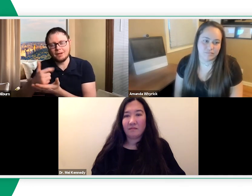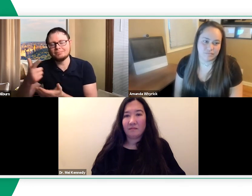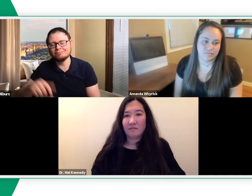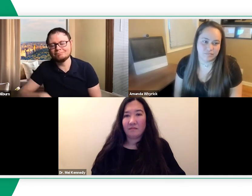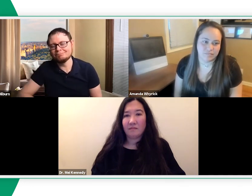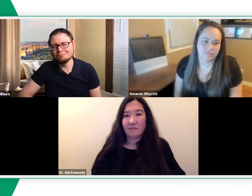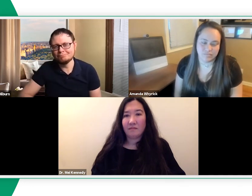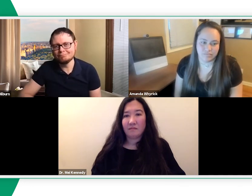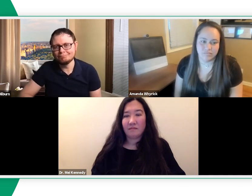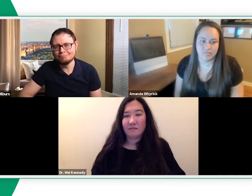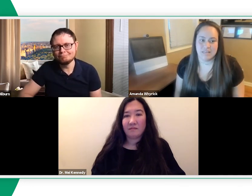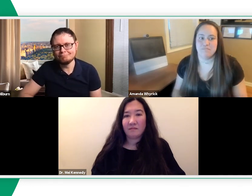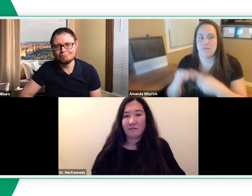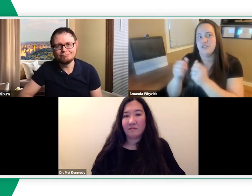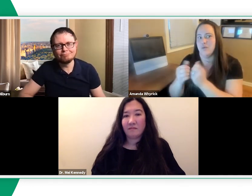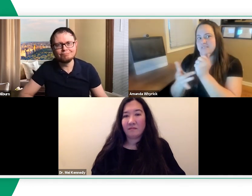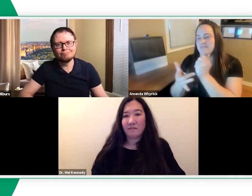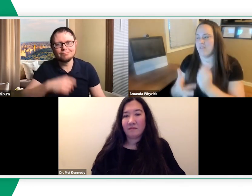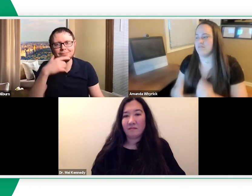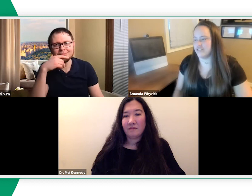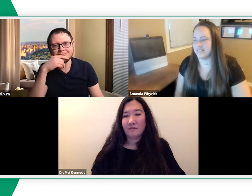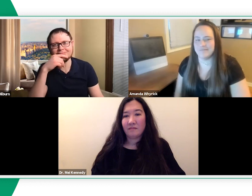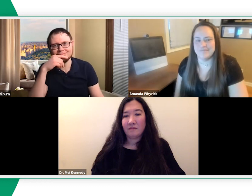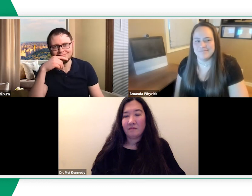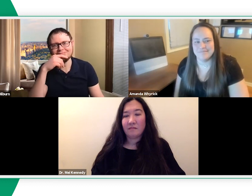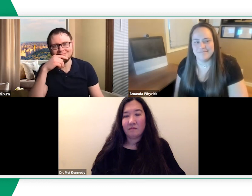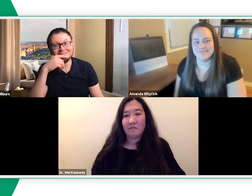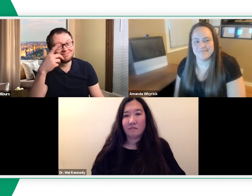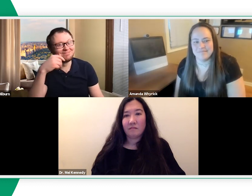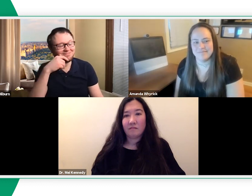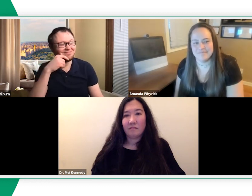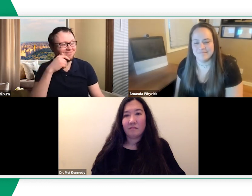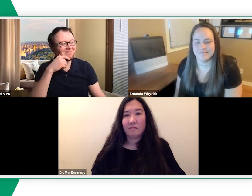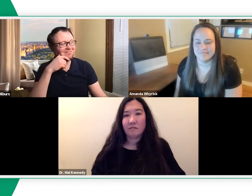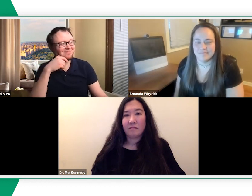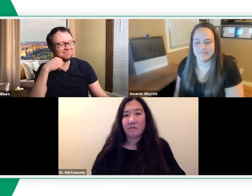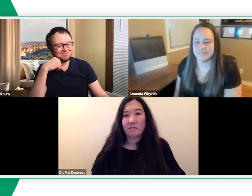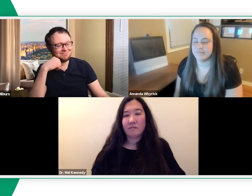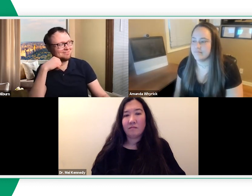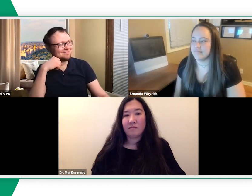students. To speak up and help. Okay. >>AMANDA WHYRICK: Especially with technology.